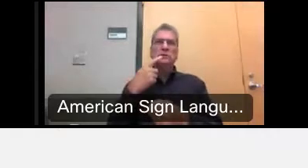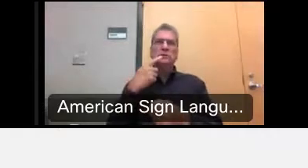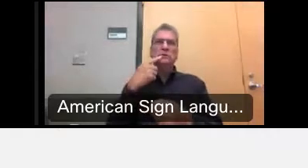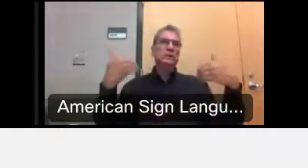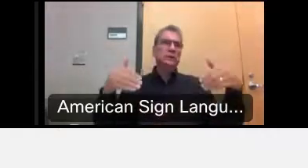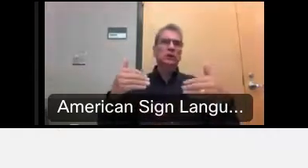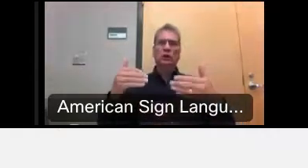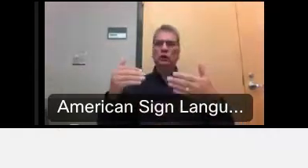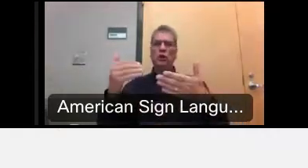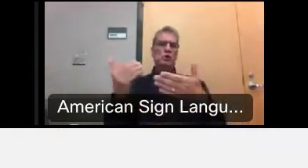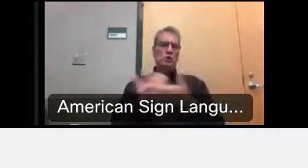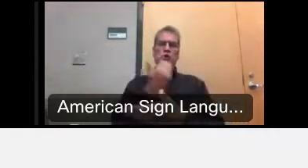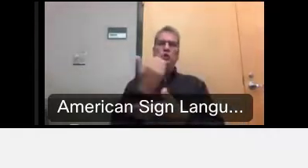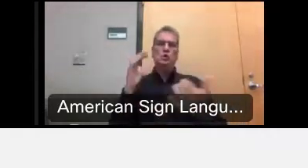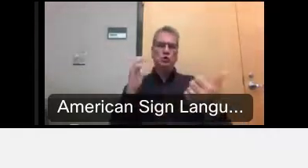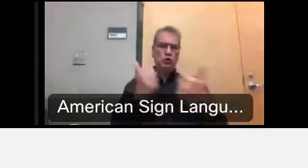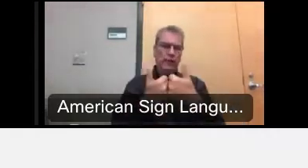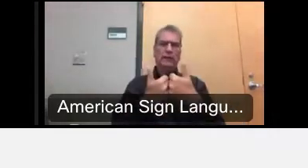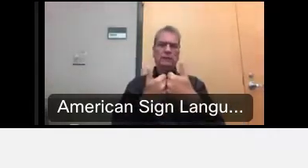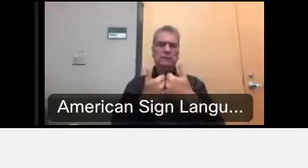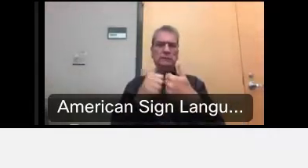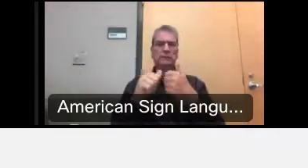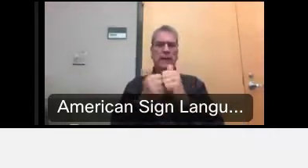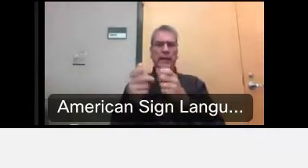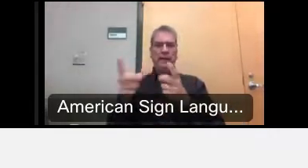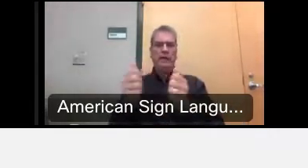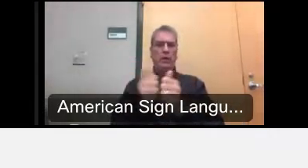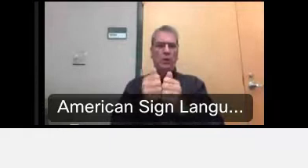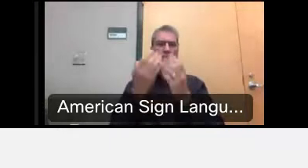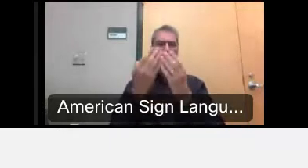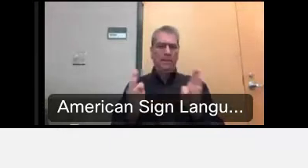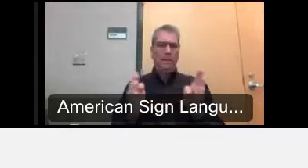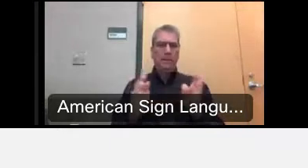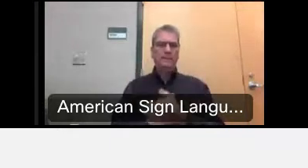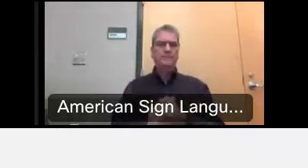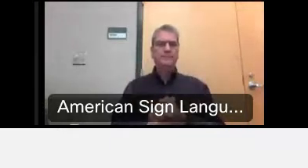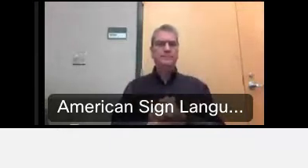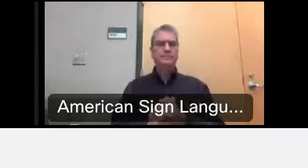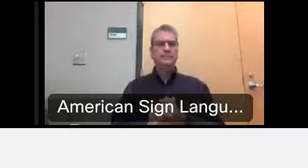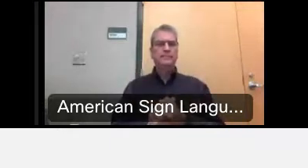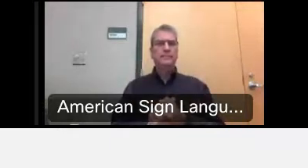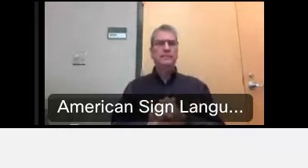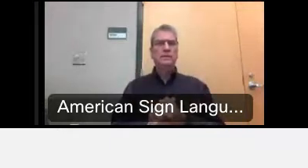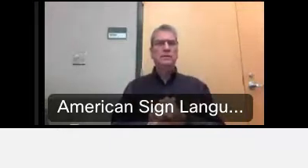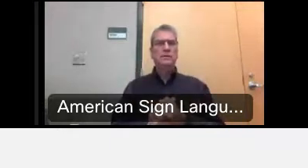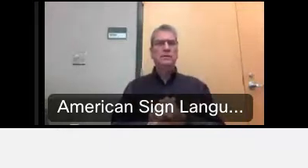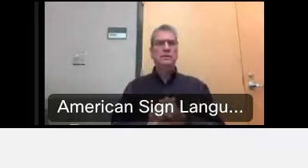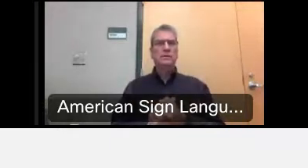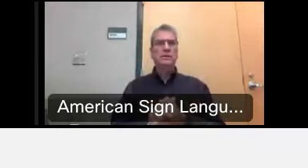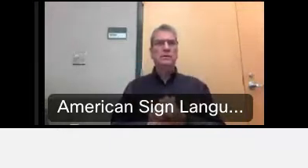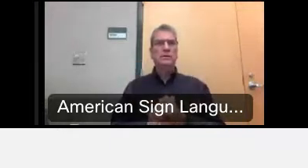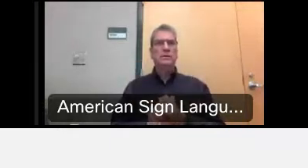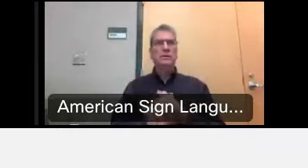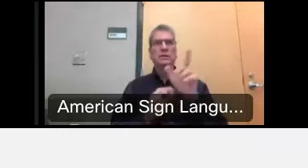new logistical challenge that we had. Um, again, early engagement with the manufacturers,